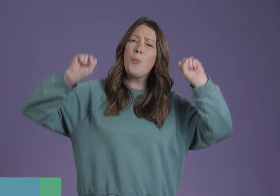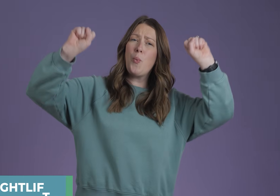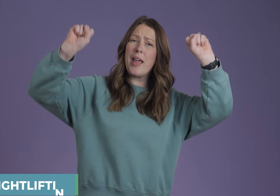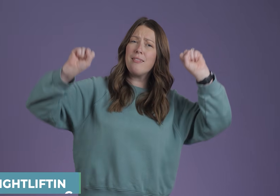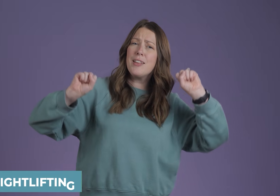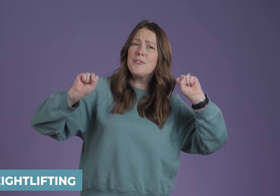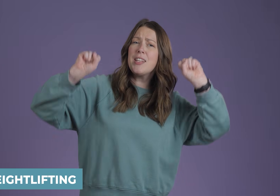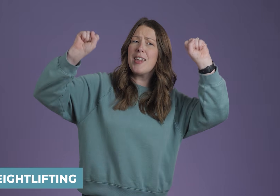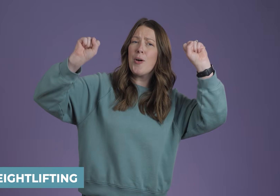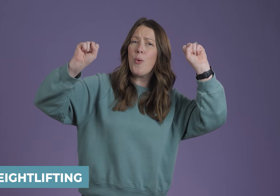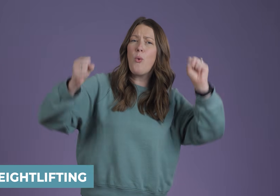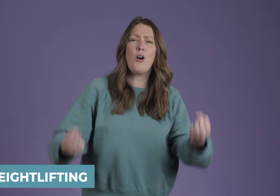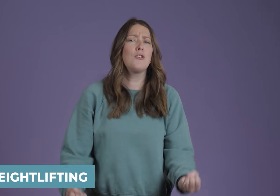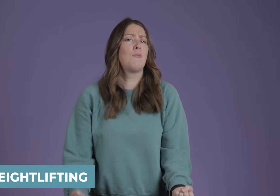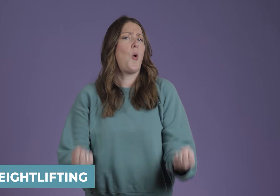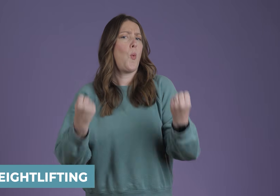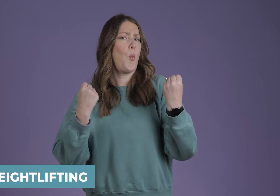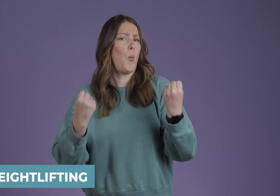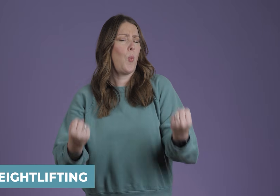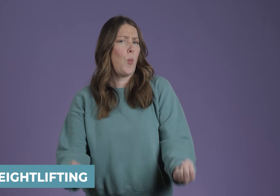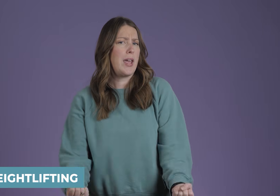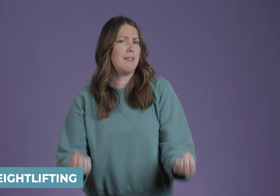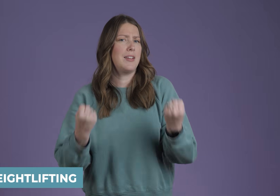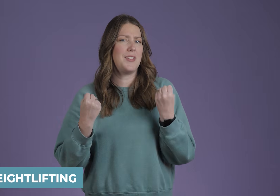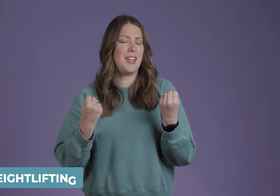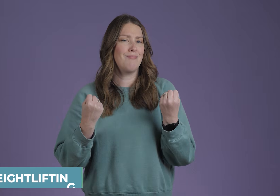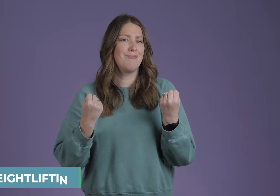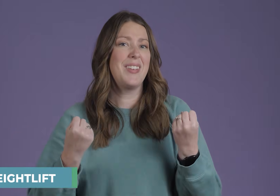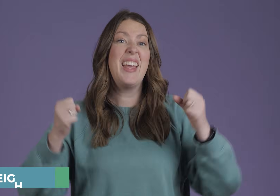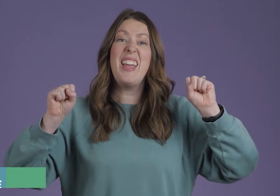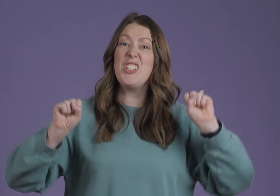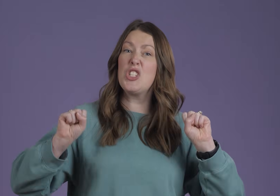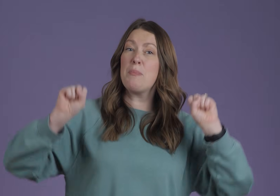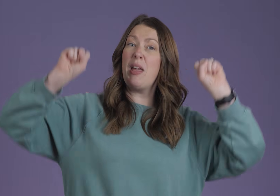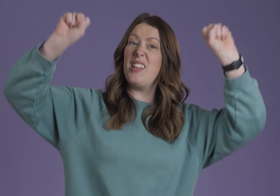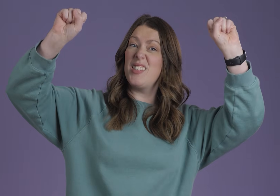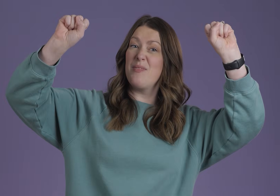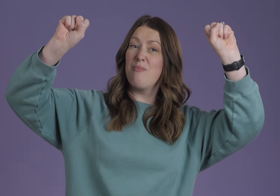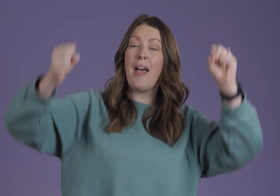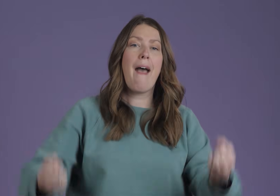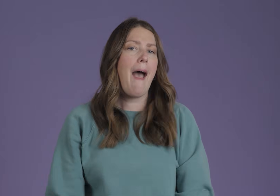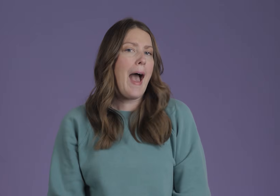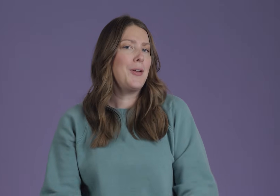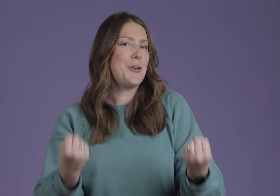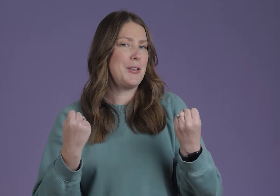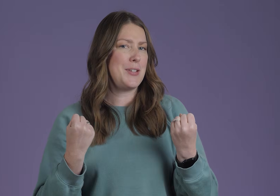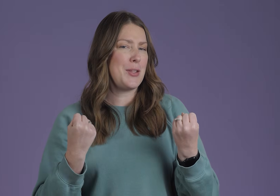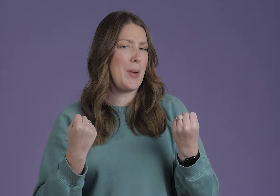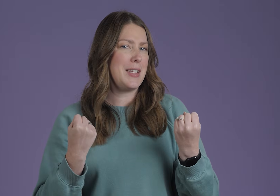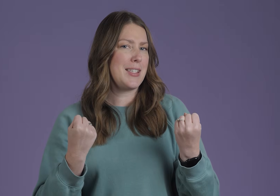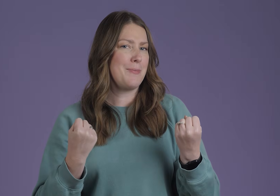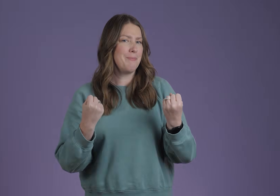Weightlifting or weightlifting It just depends how you're lifting the weights.